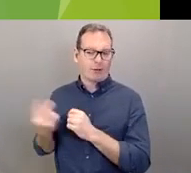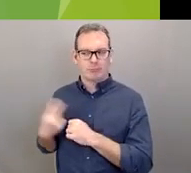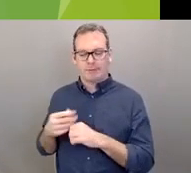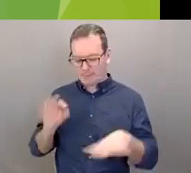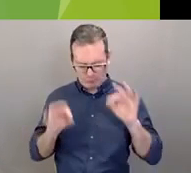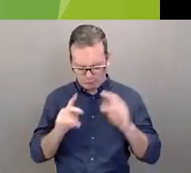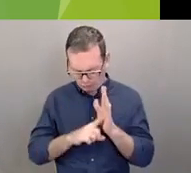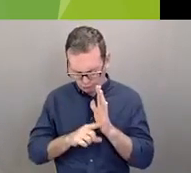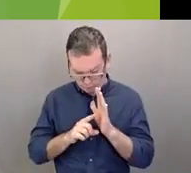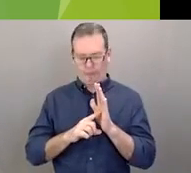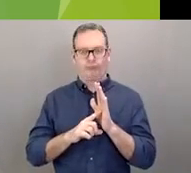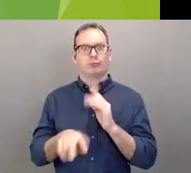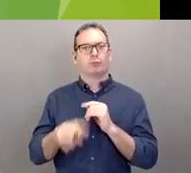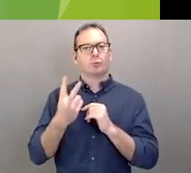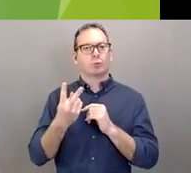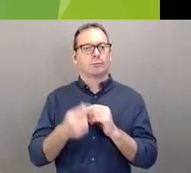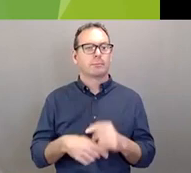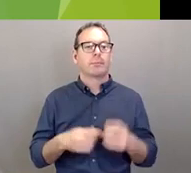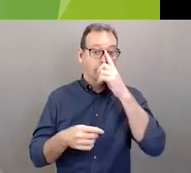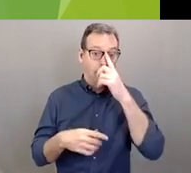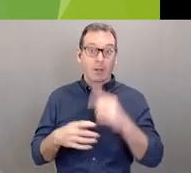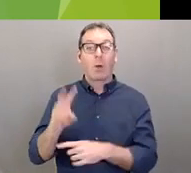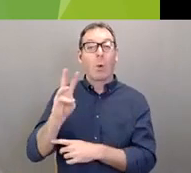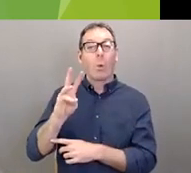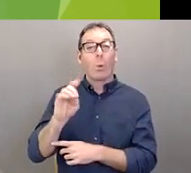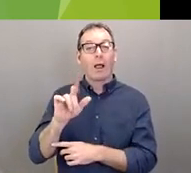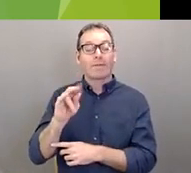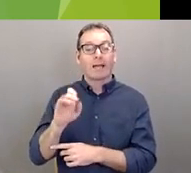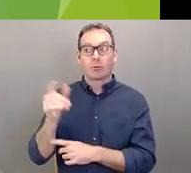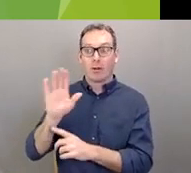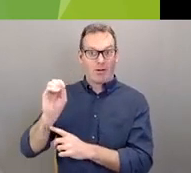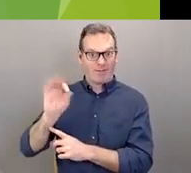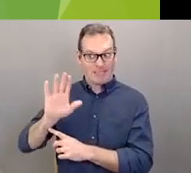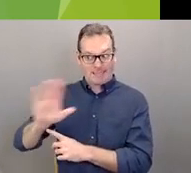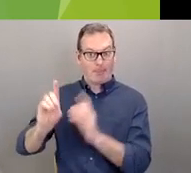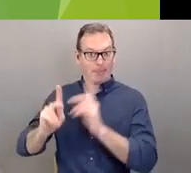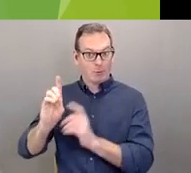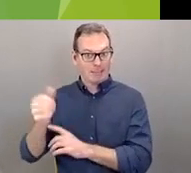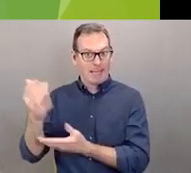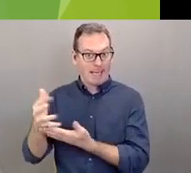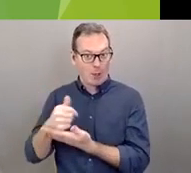research first the welfareization of disability incomes second disadvantages of social system as